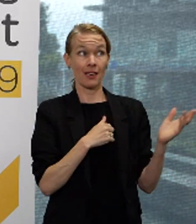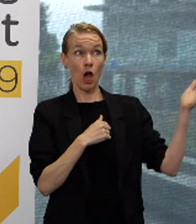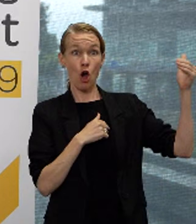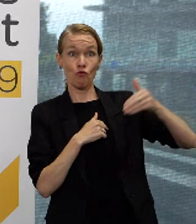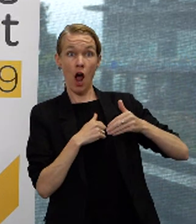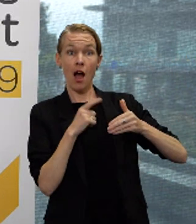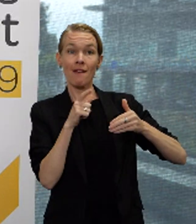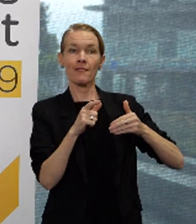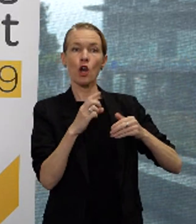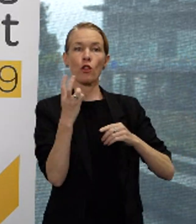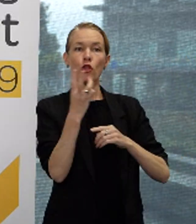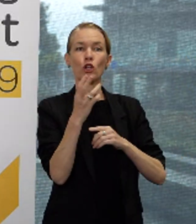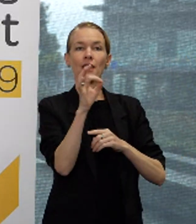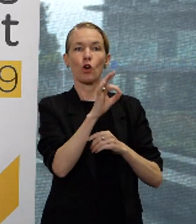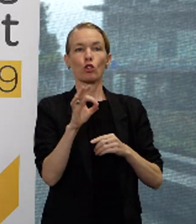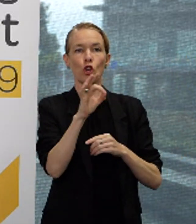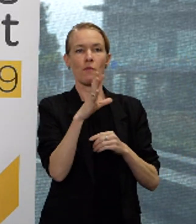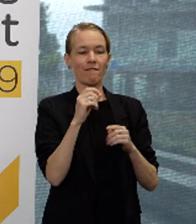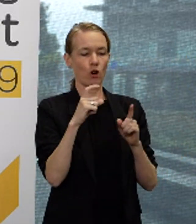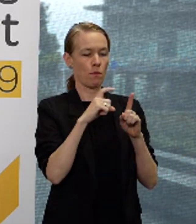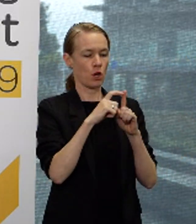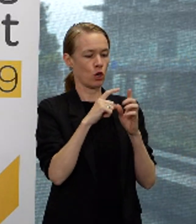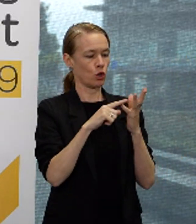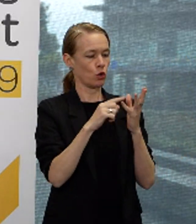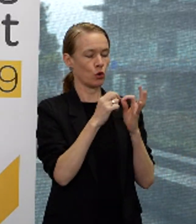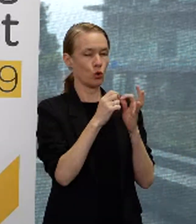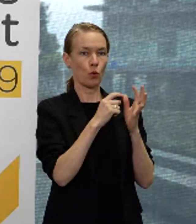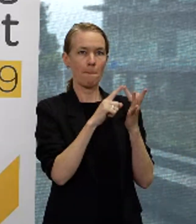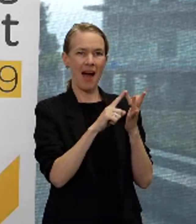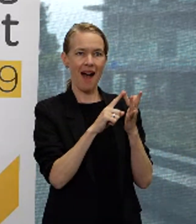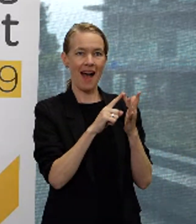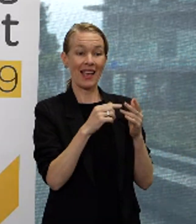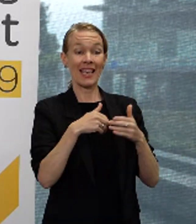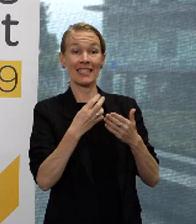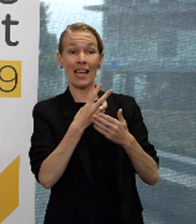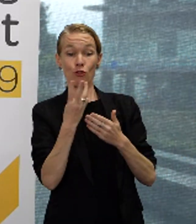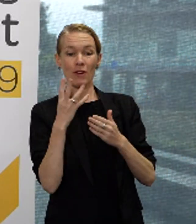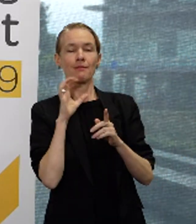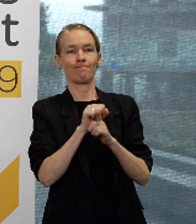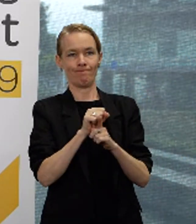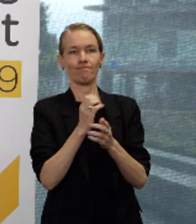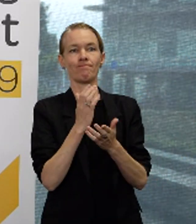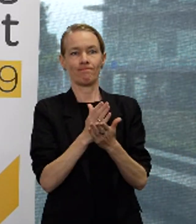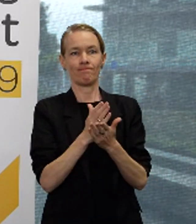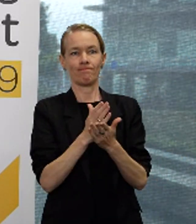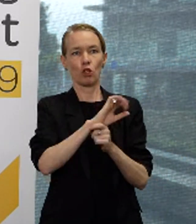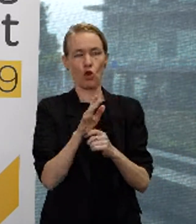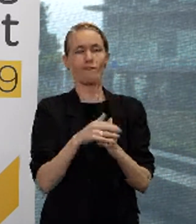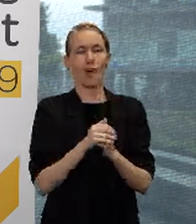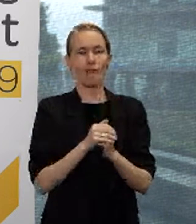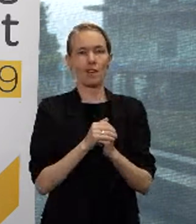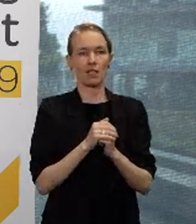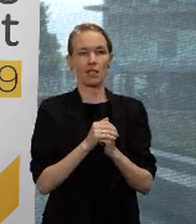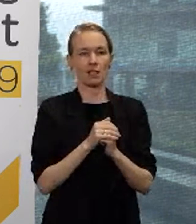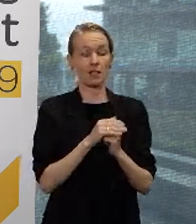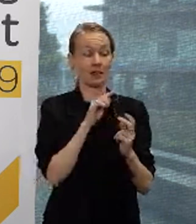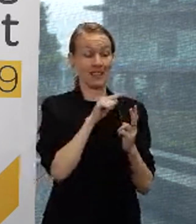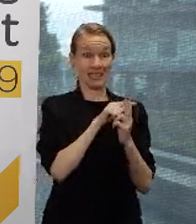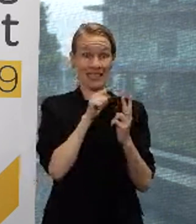from Dubai, and who tested positive at the testing round day three of their stay. Both of those cases, as we always do,